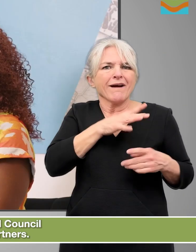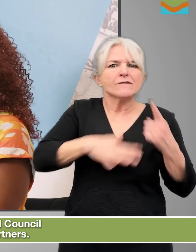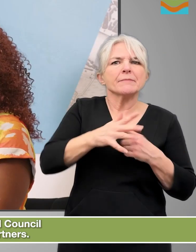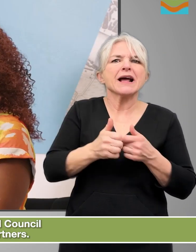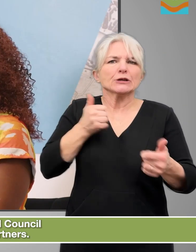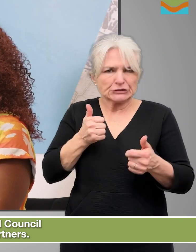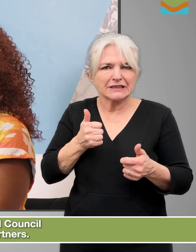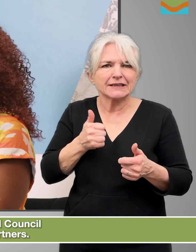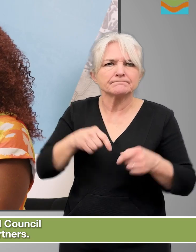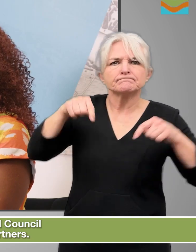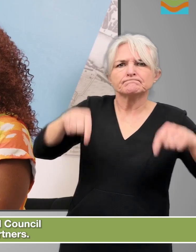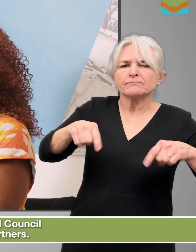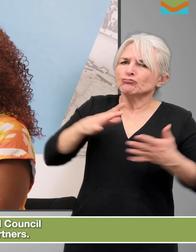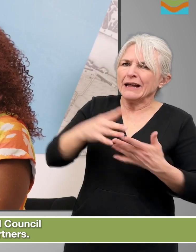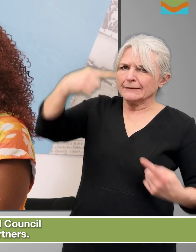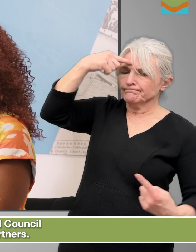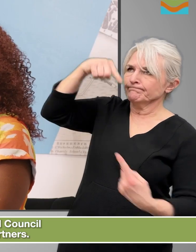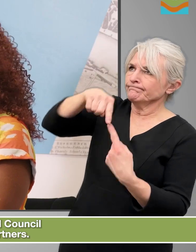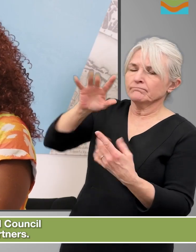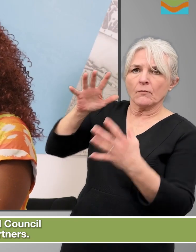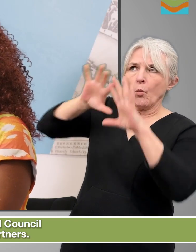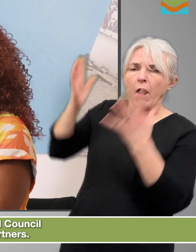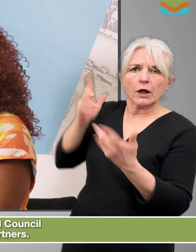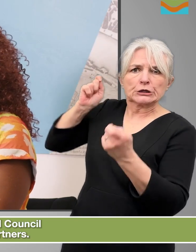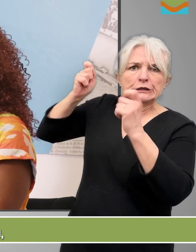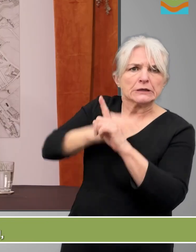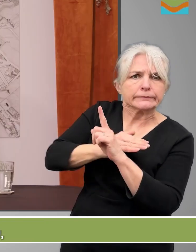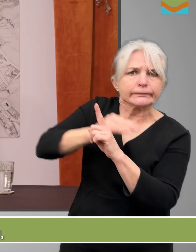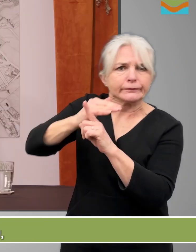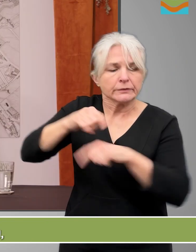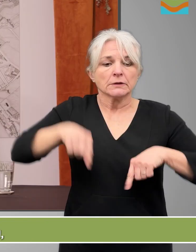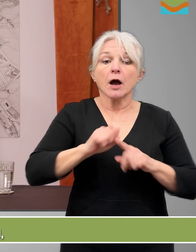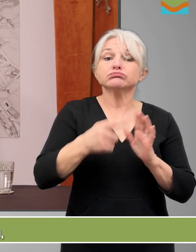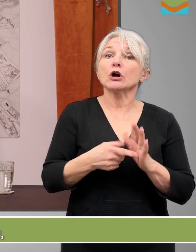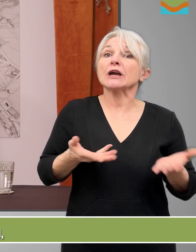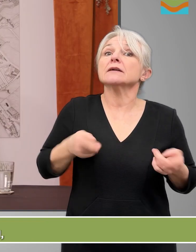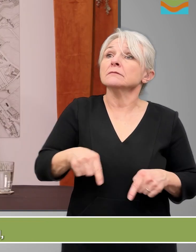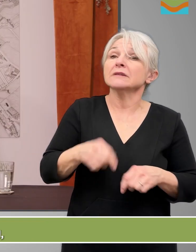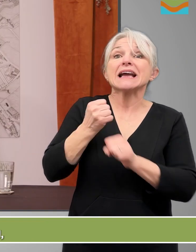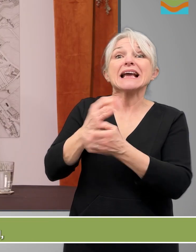This project is led by Gateshead Council with regional and national partners. With this funding, we are working on practical,